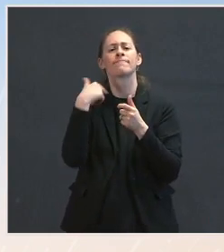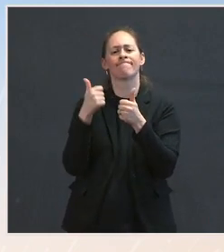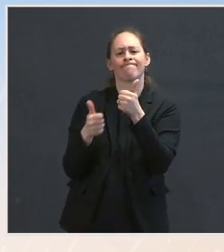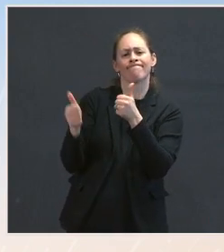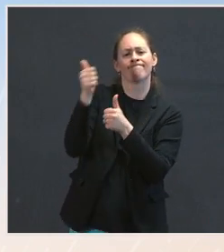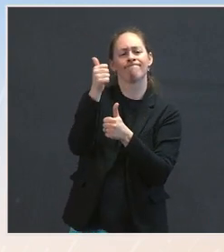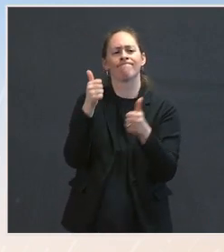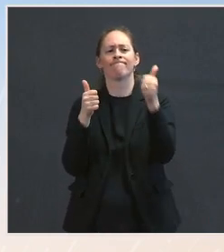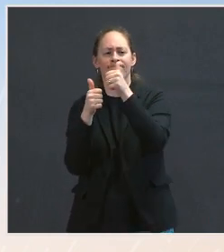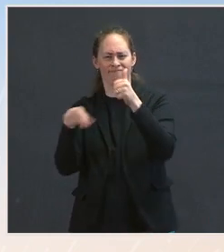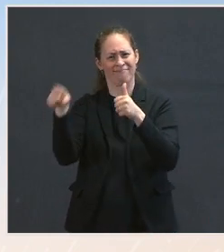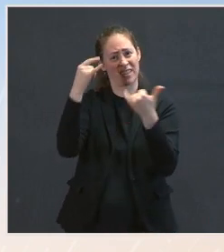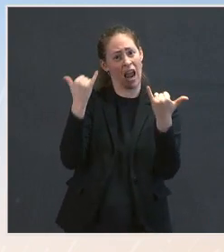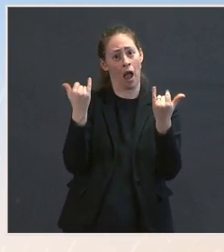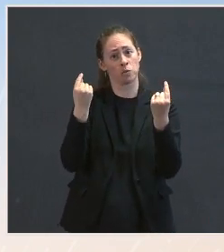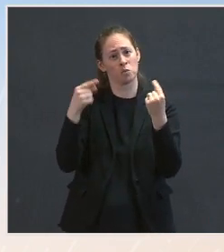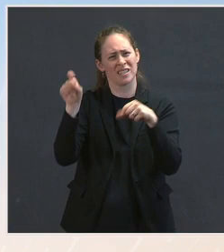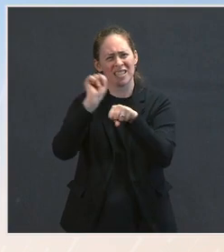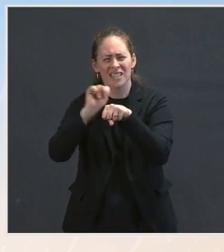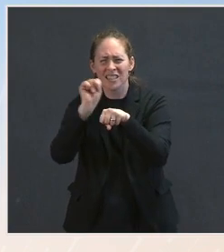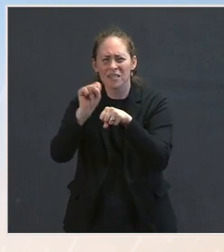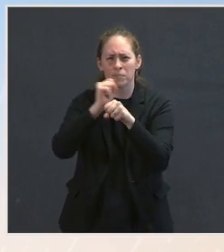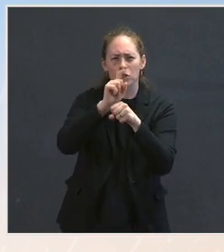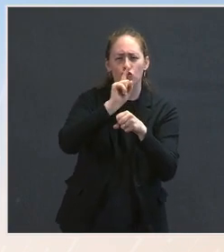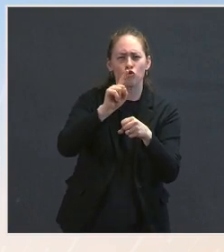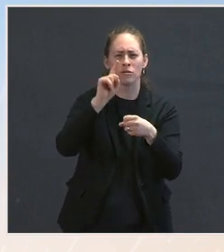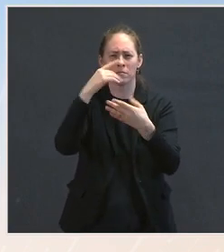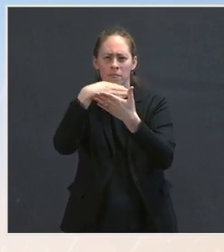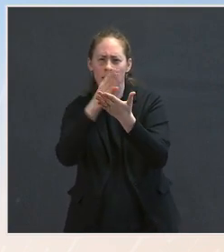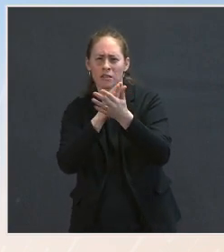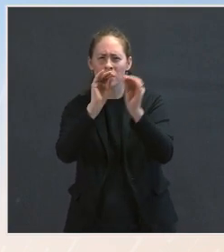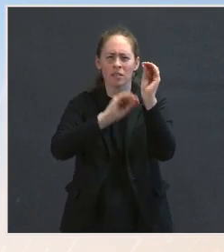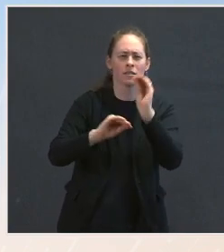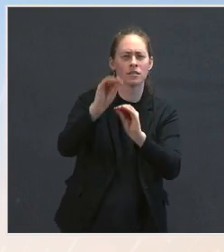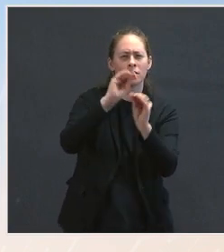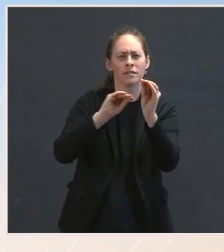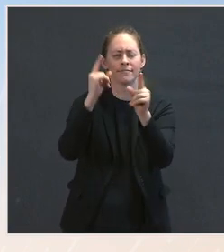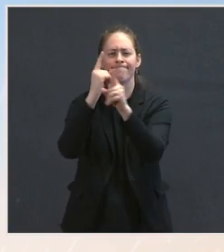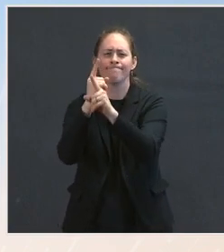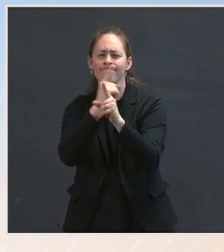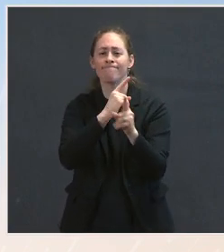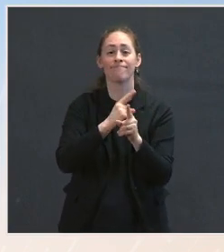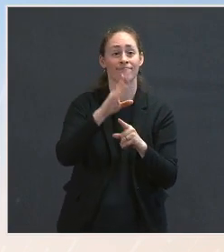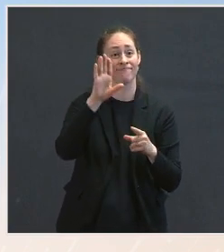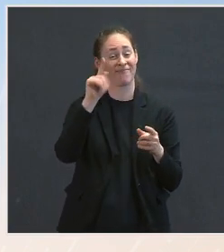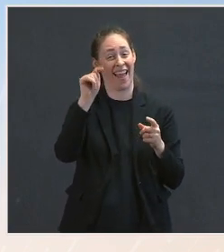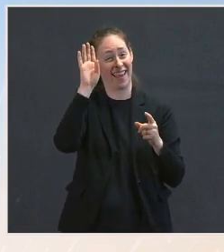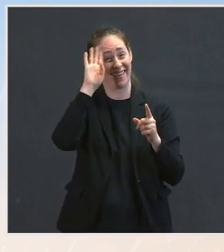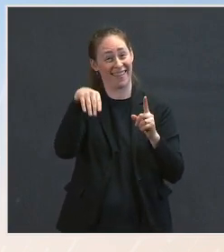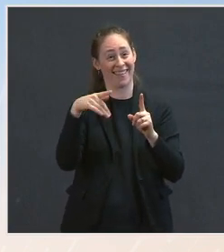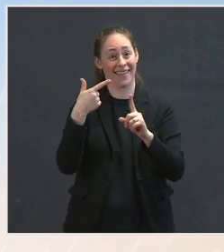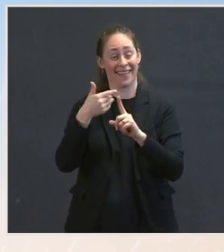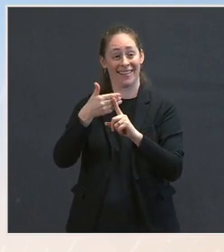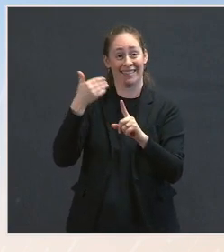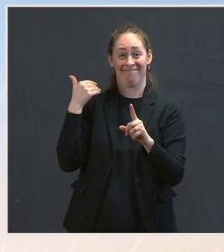But the lack of a confirmed head of OMB certainly doesn't help to expedite the process. So we certainly anticipate it will be delayed.